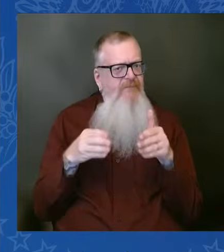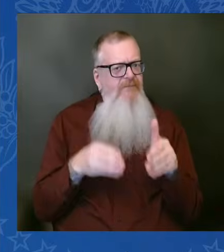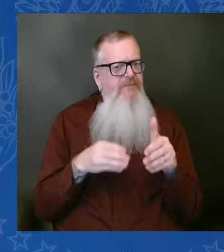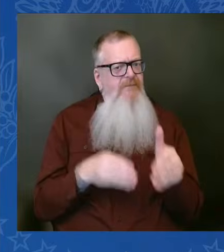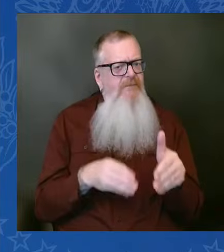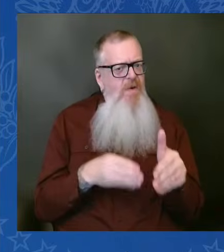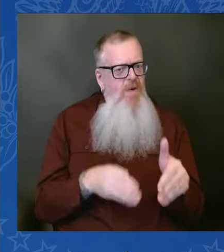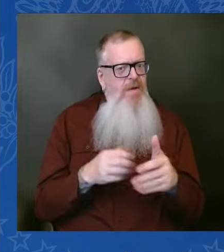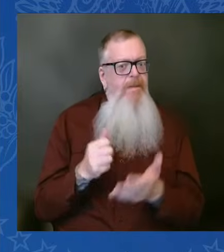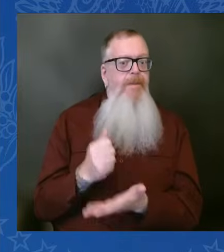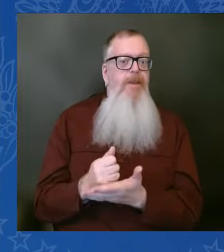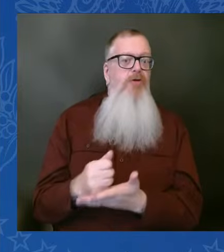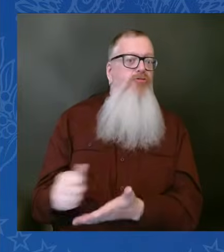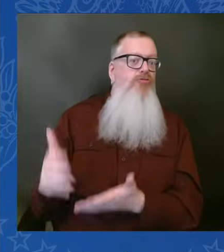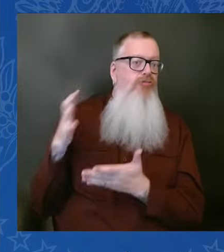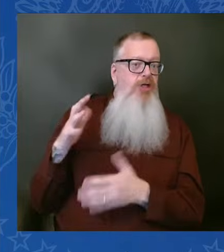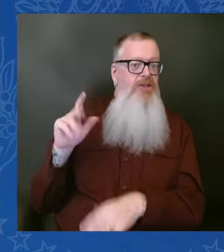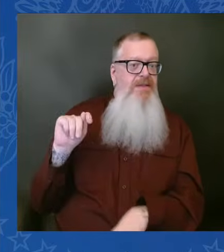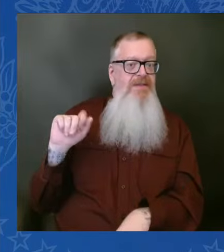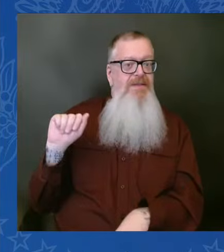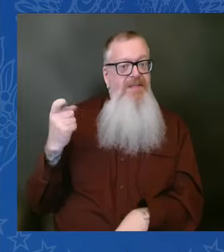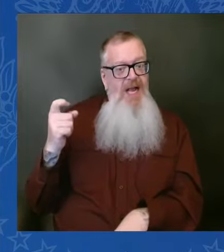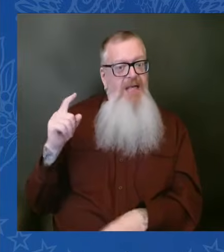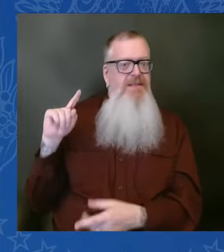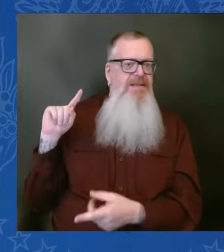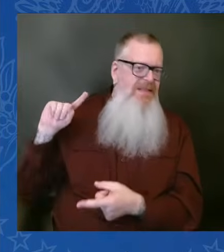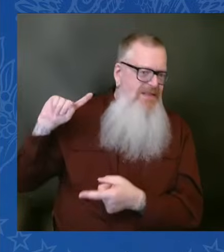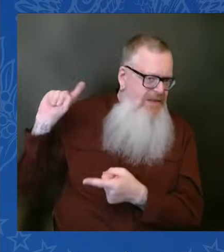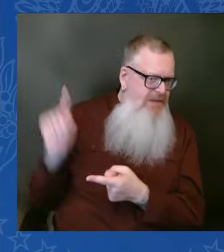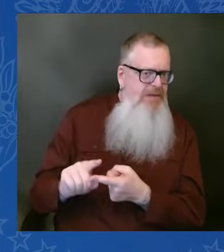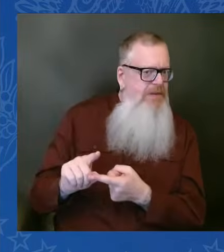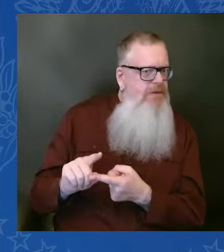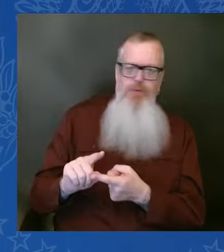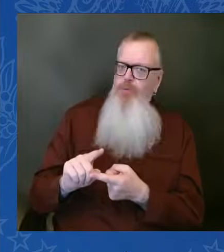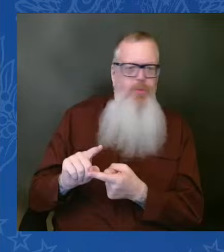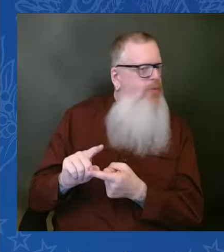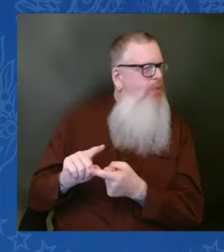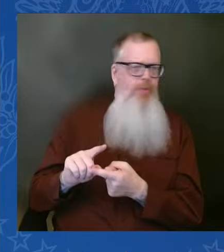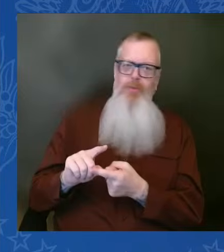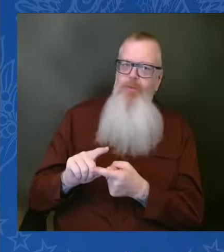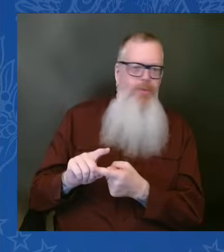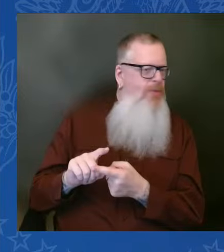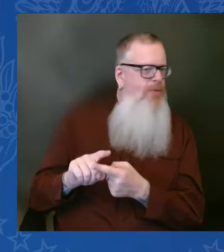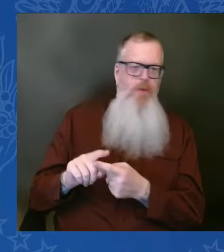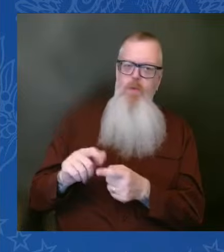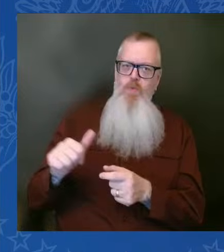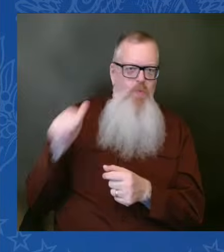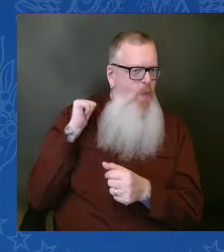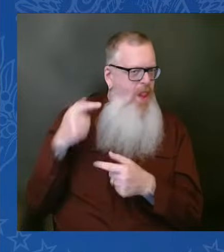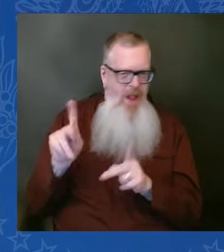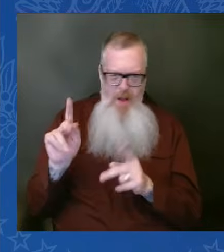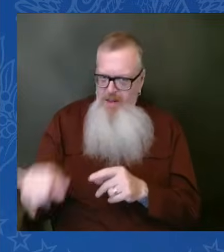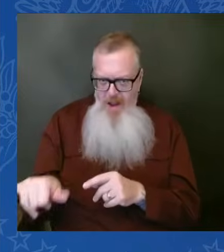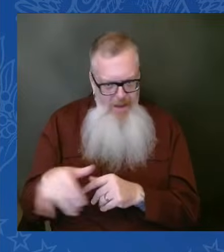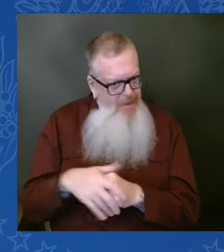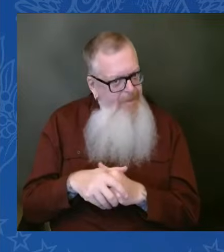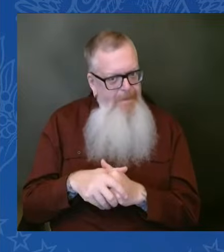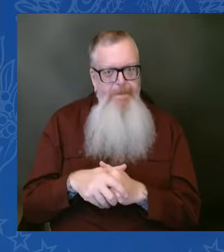or, if paid for, is going to have a real cost -- once again, causing massive deficits or significant cuts in basic programs,